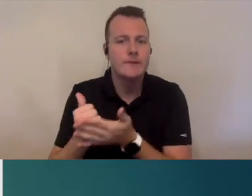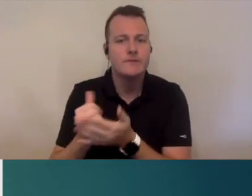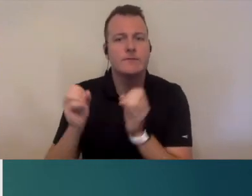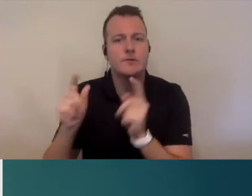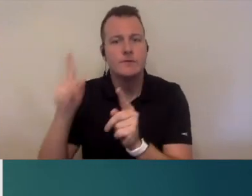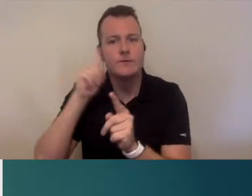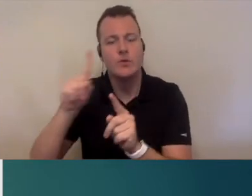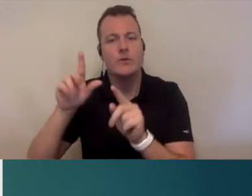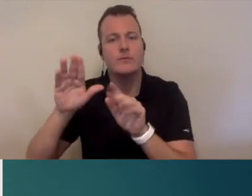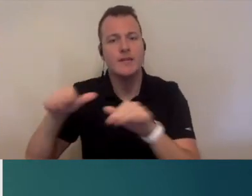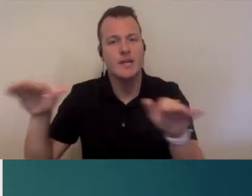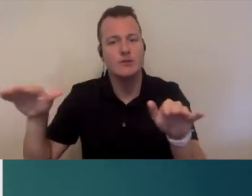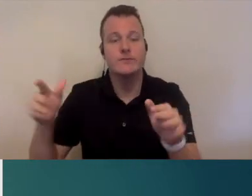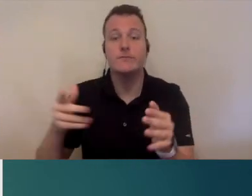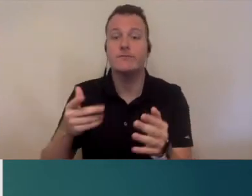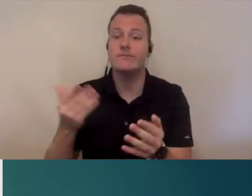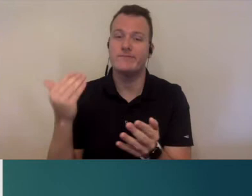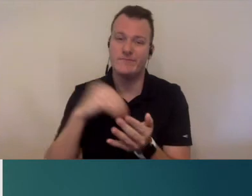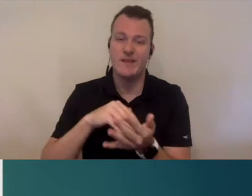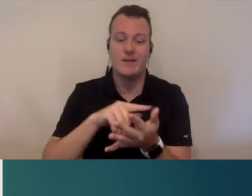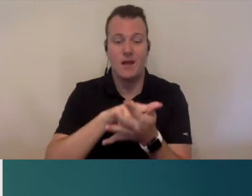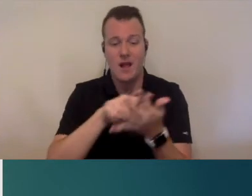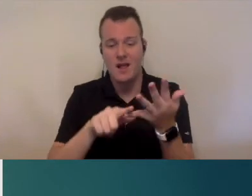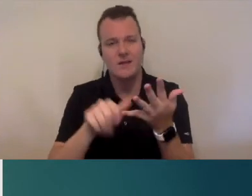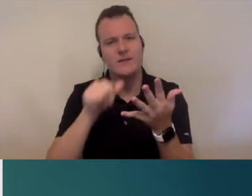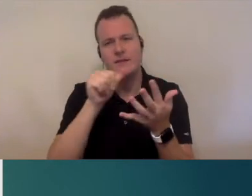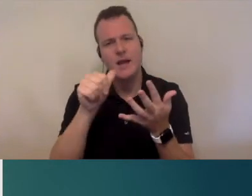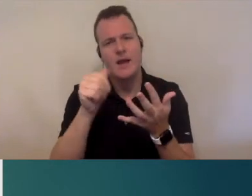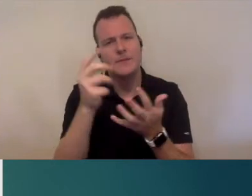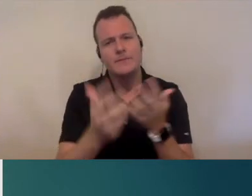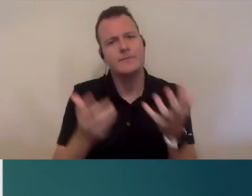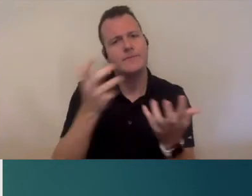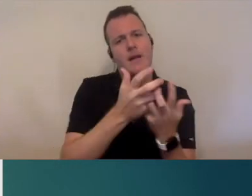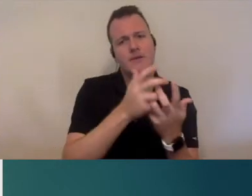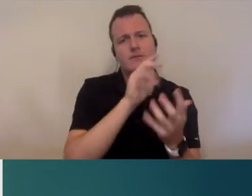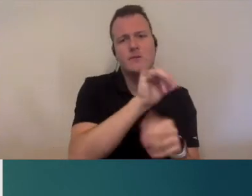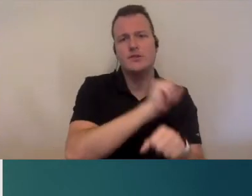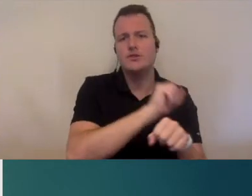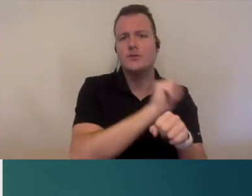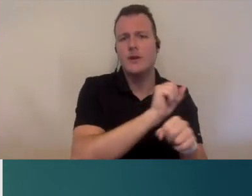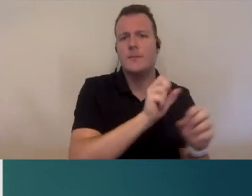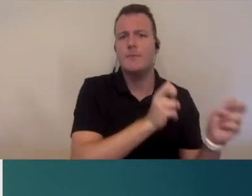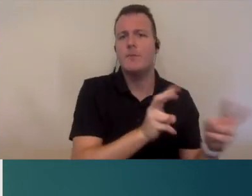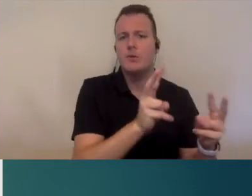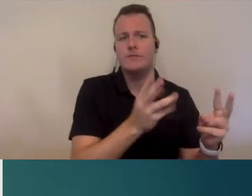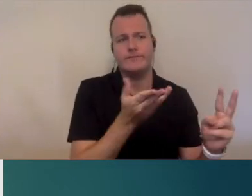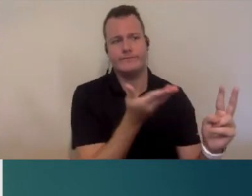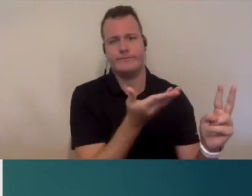initiatives. Again noting that applied for the position that was posted, so when